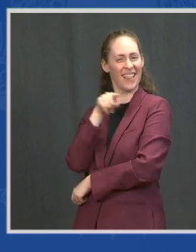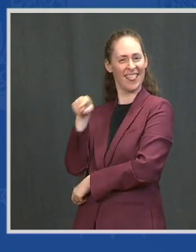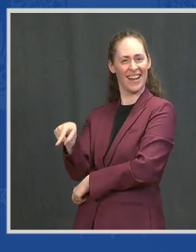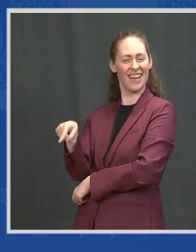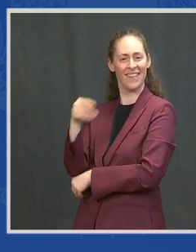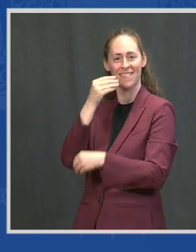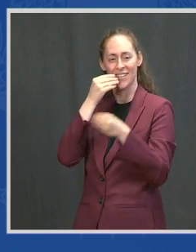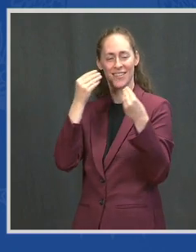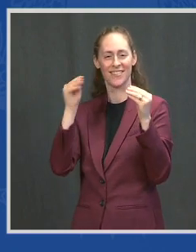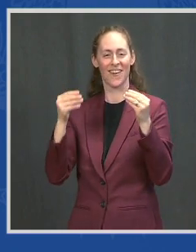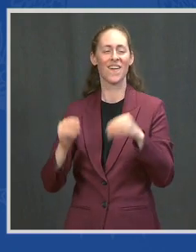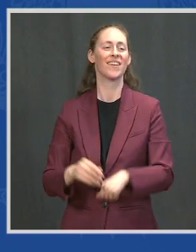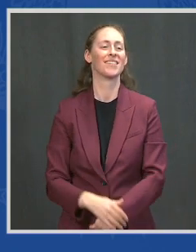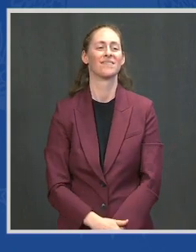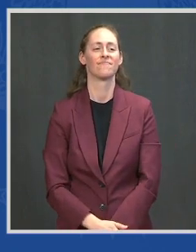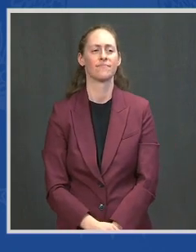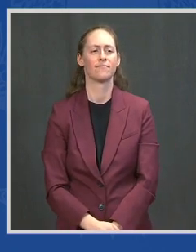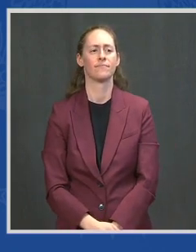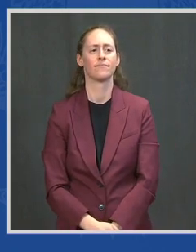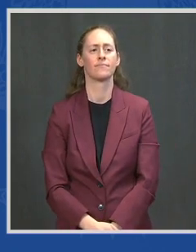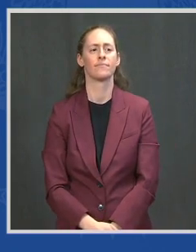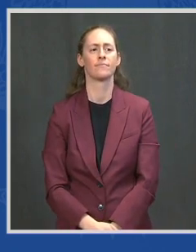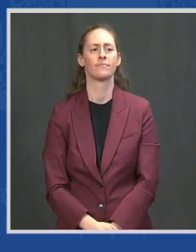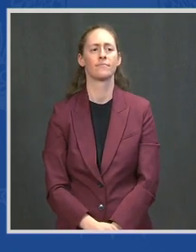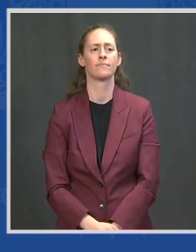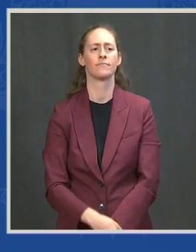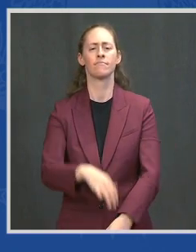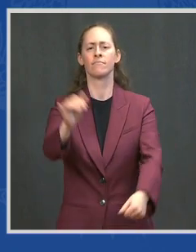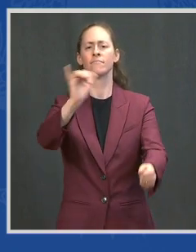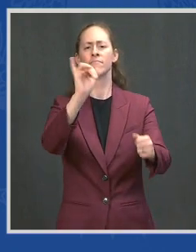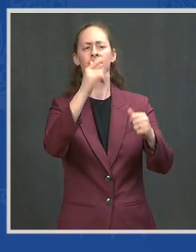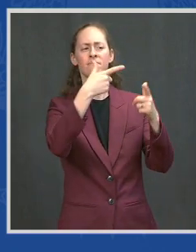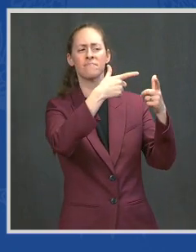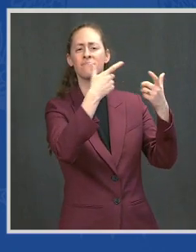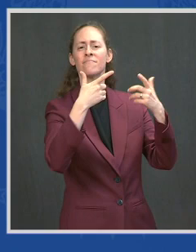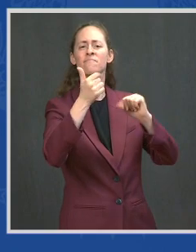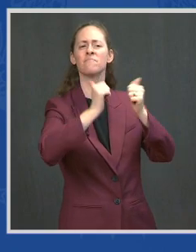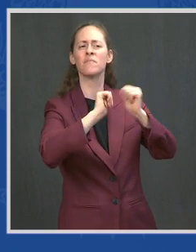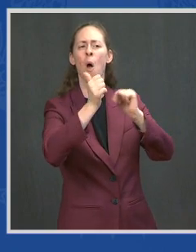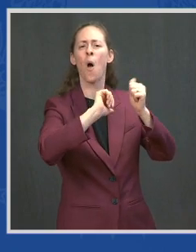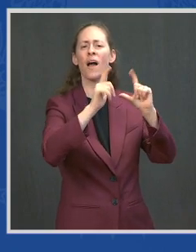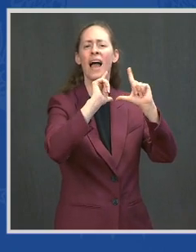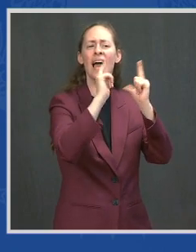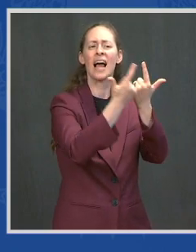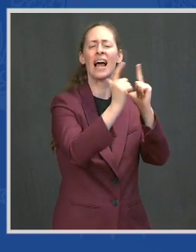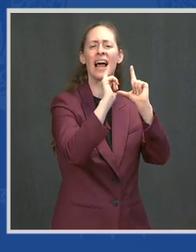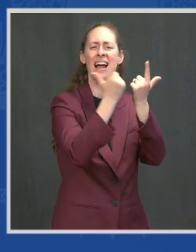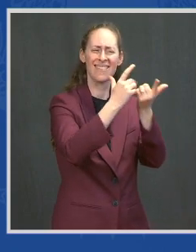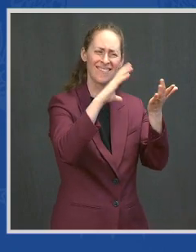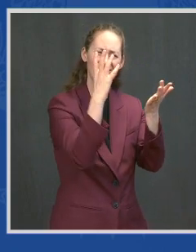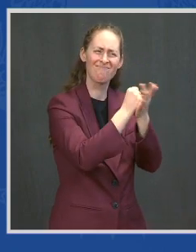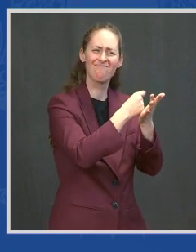to launch special promotions for their fans, things like ticket giveaways, in-stadium vaccination programs,